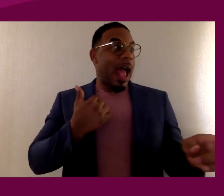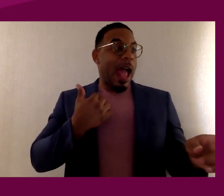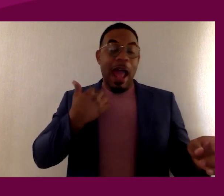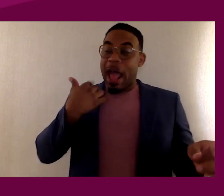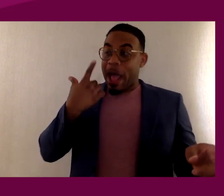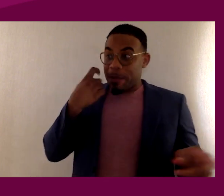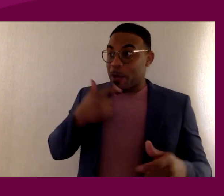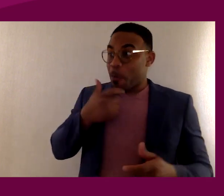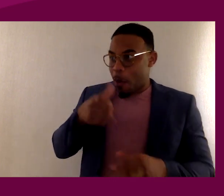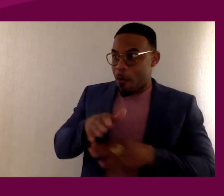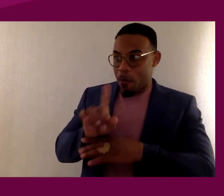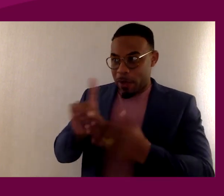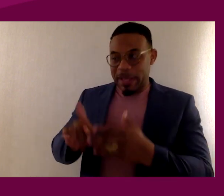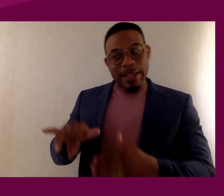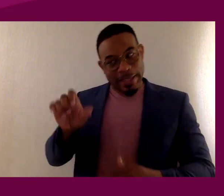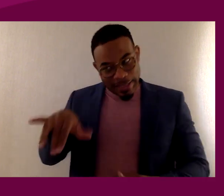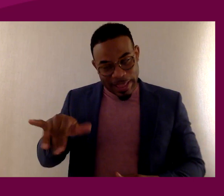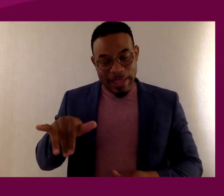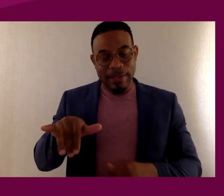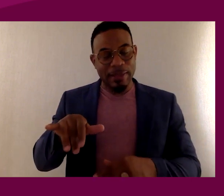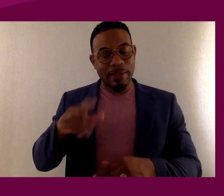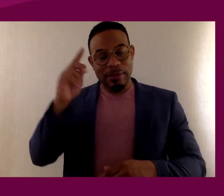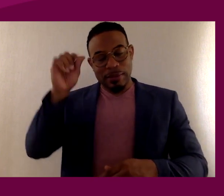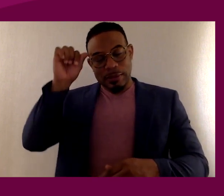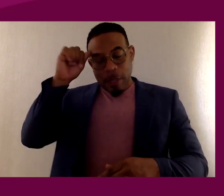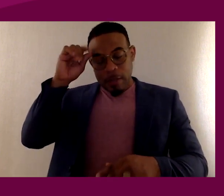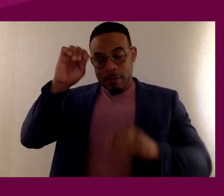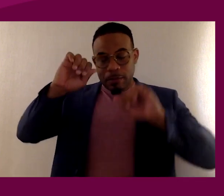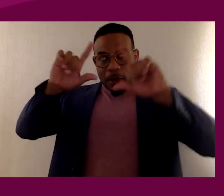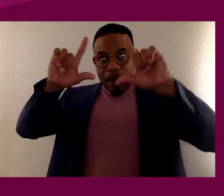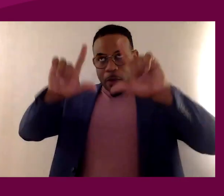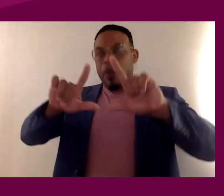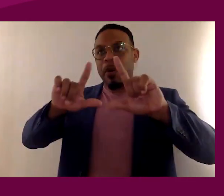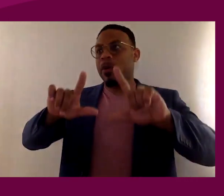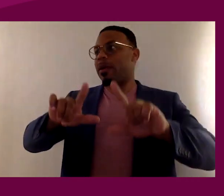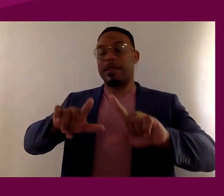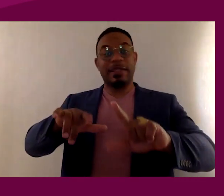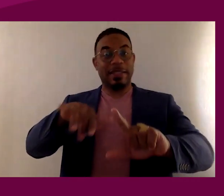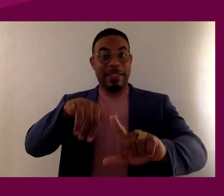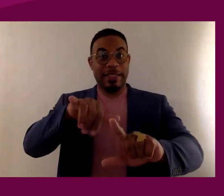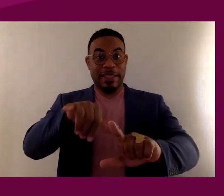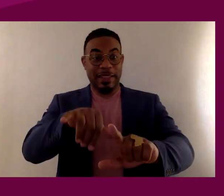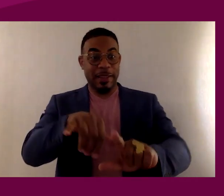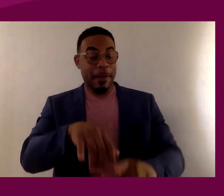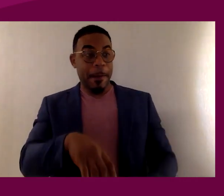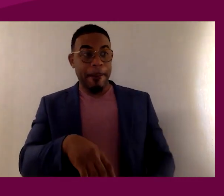Ashley Inkumsah: Yes, I was just watching it over the weekend. And yes, that scene is fresh in my head. Definitely remember that.